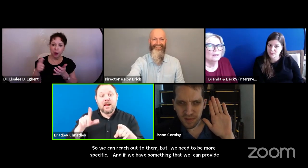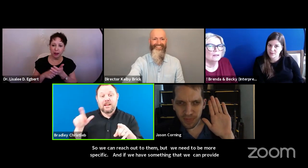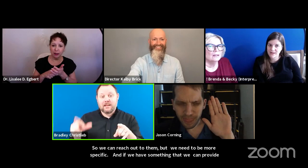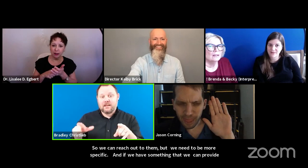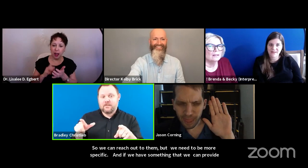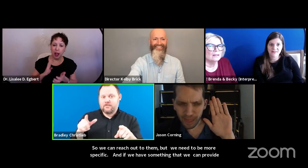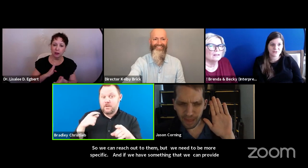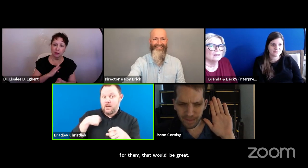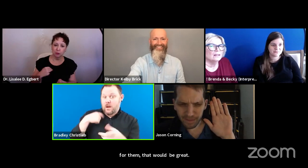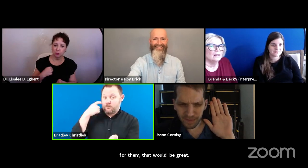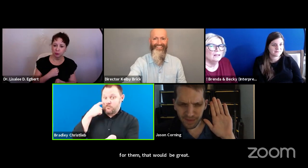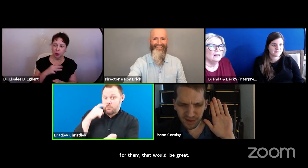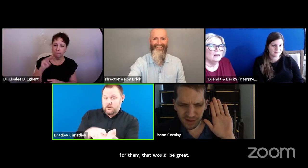And that's why we have the council.